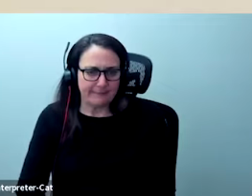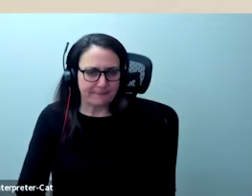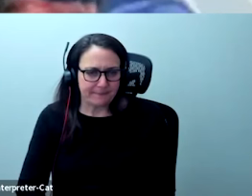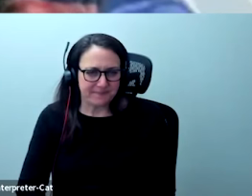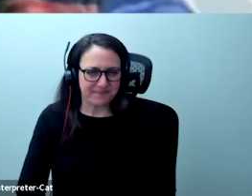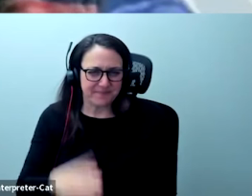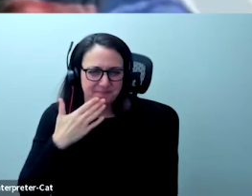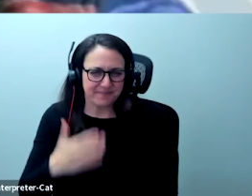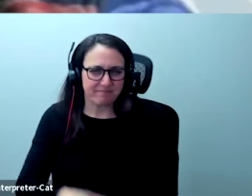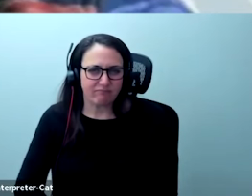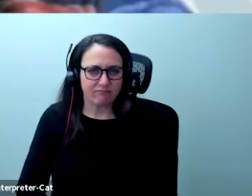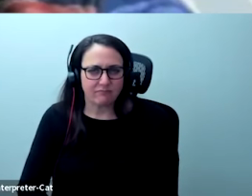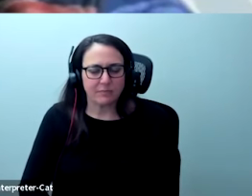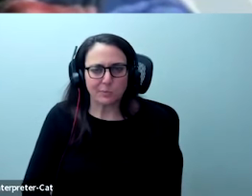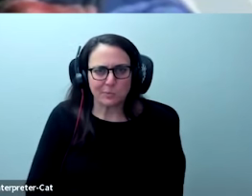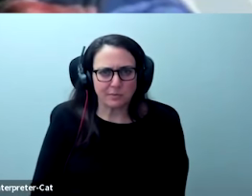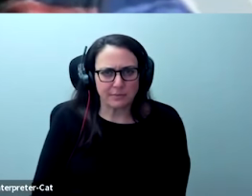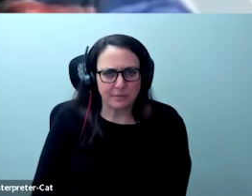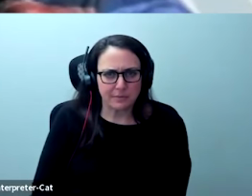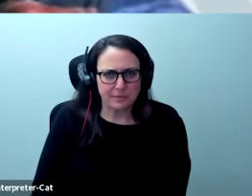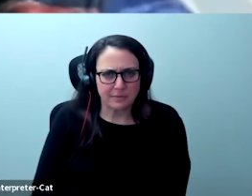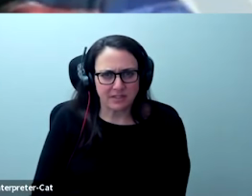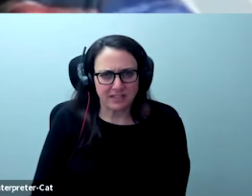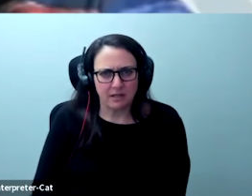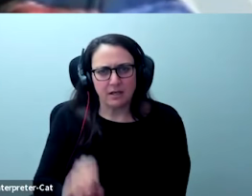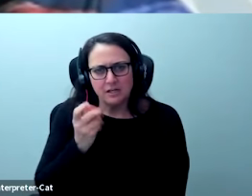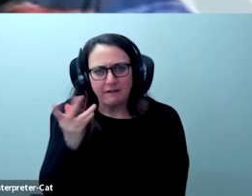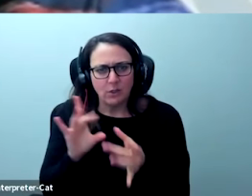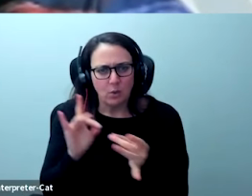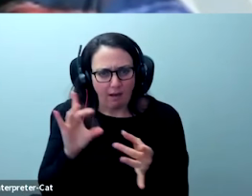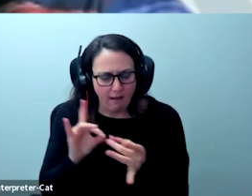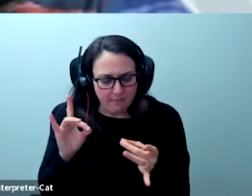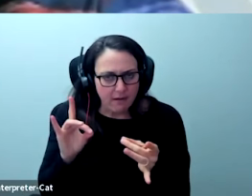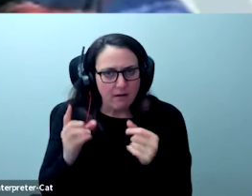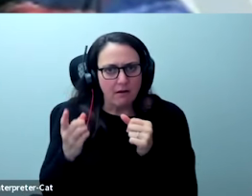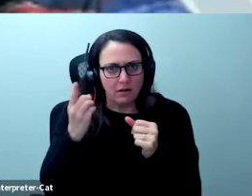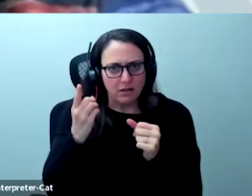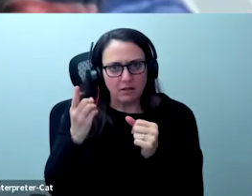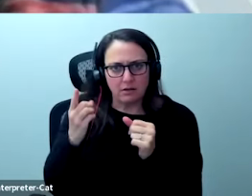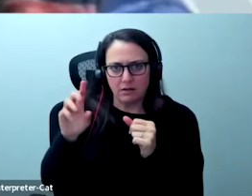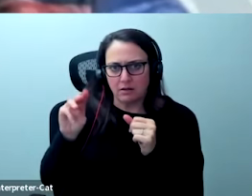Thanks, we have a couple of comments in the chat. We had one from Merrill,